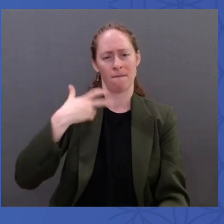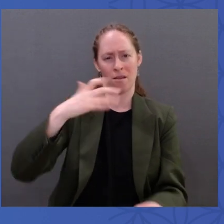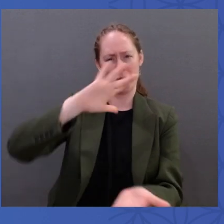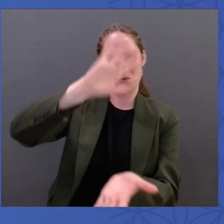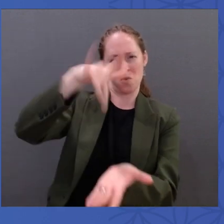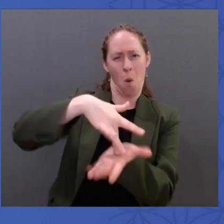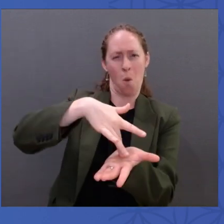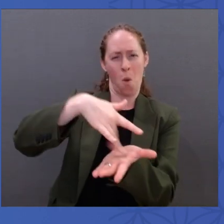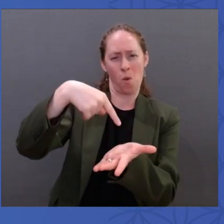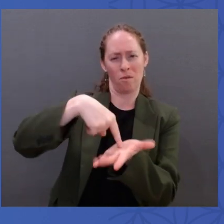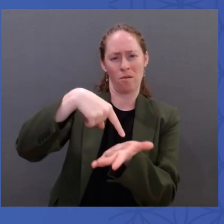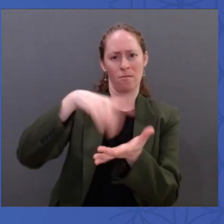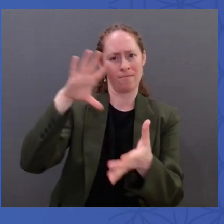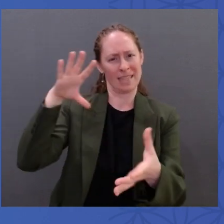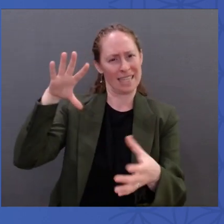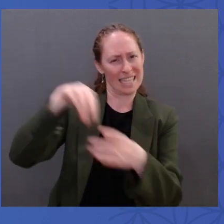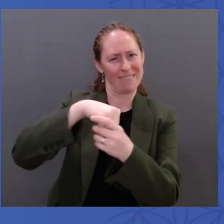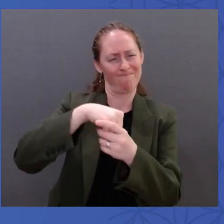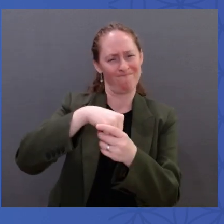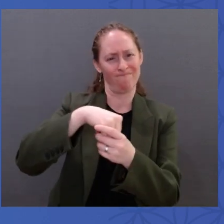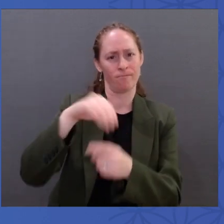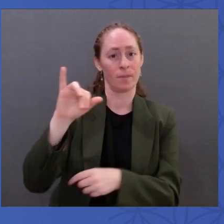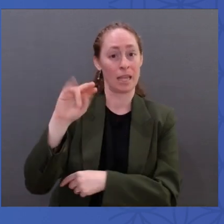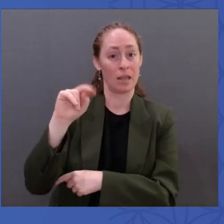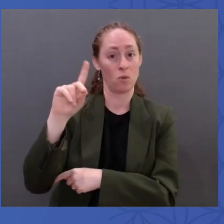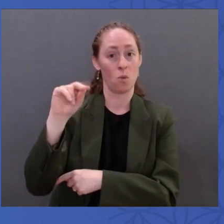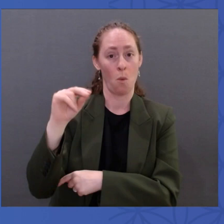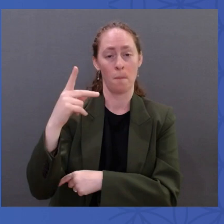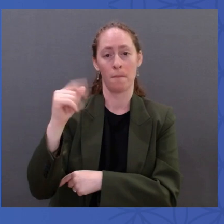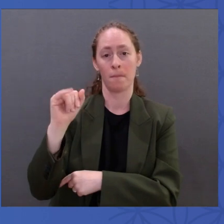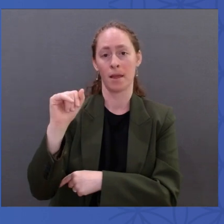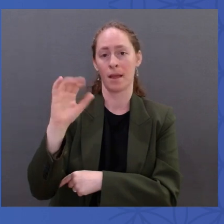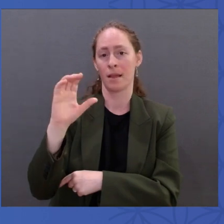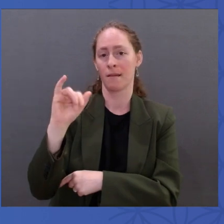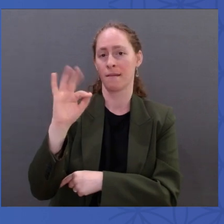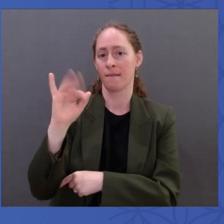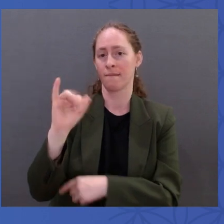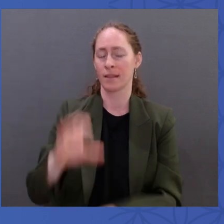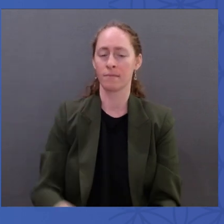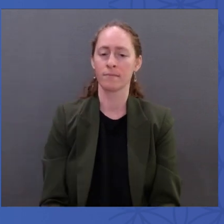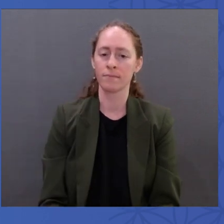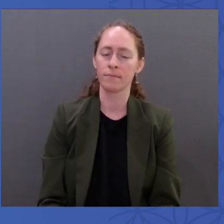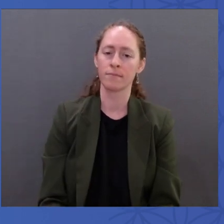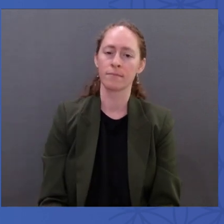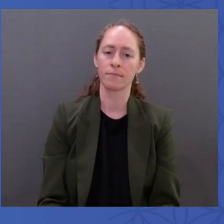Japan respects the unity and sensuality of ASEAN